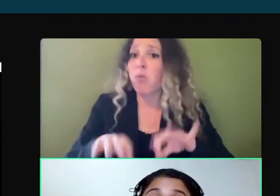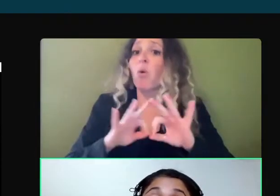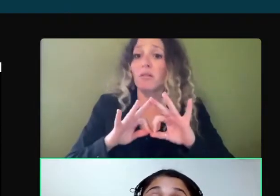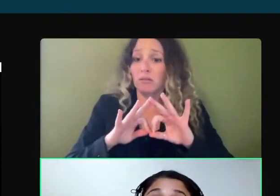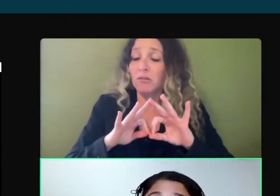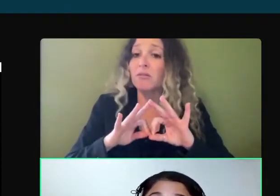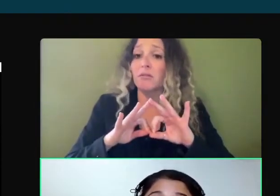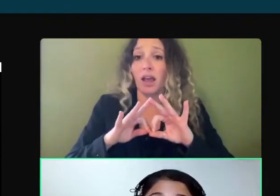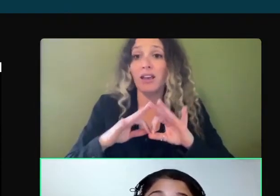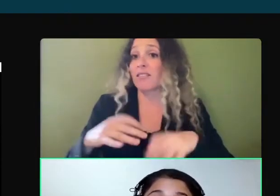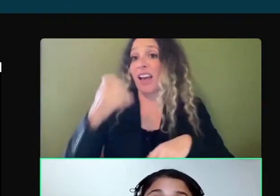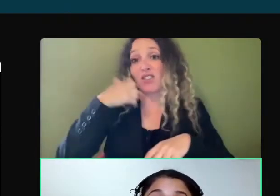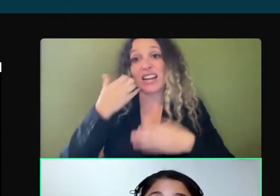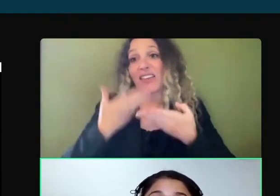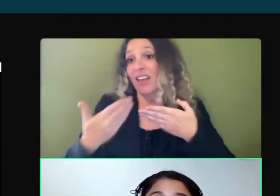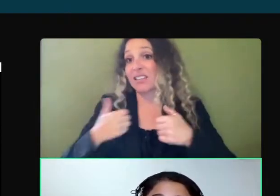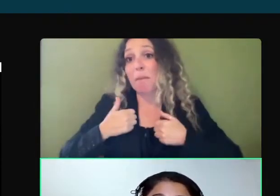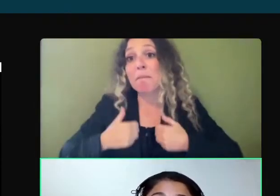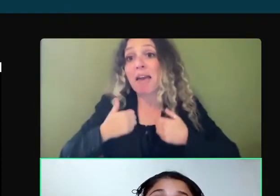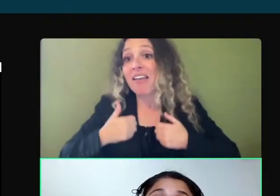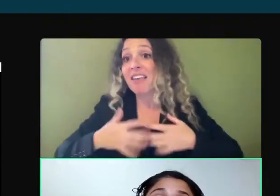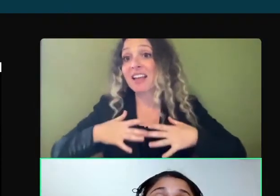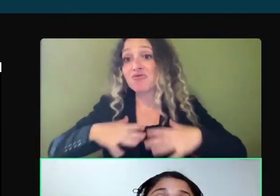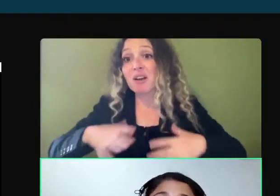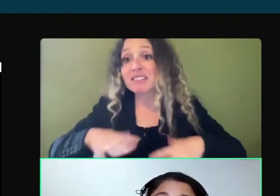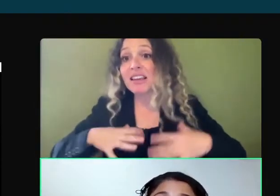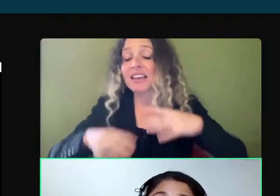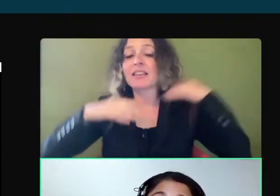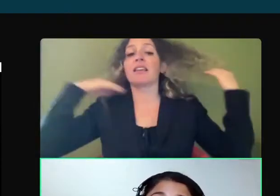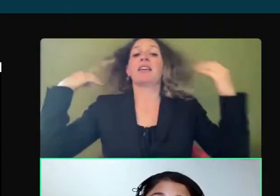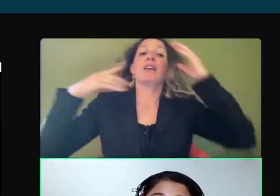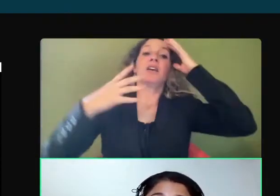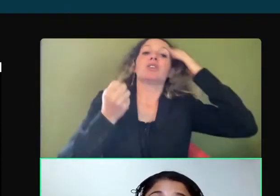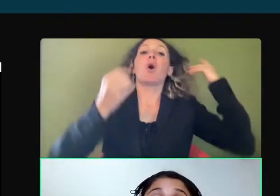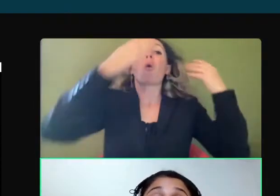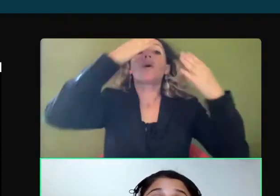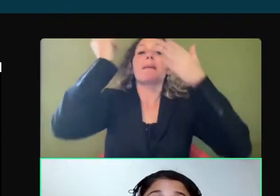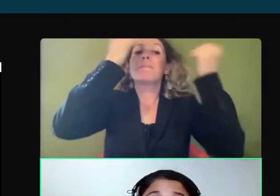of those basic activities of daily living. So dementia just means that these impairments are